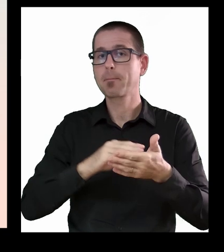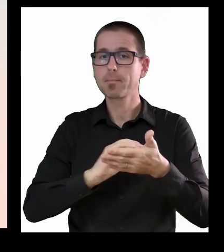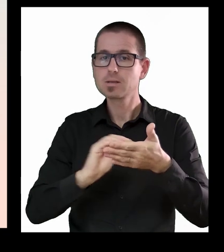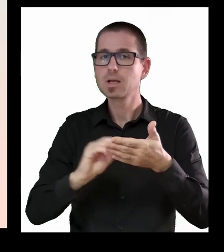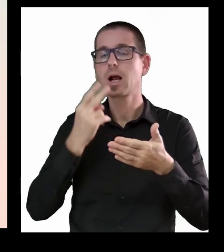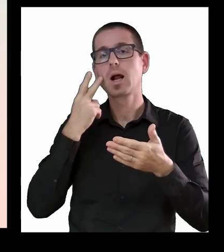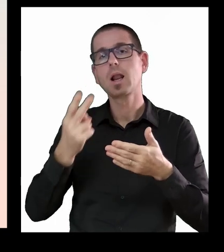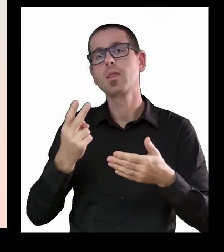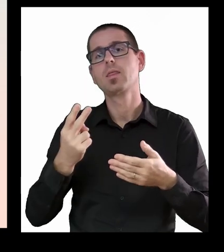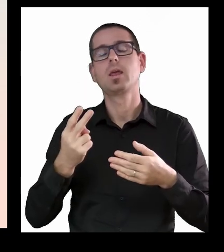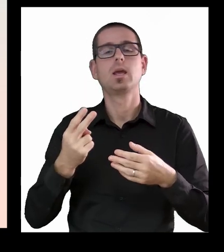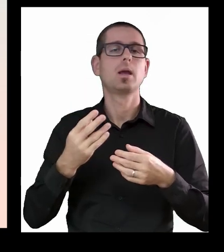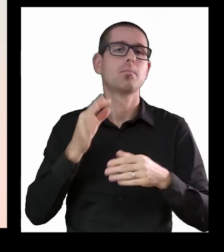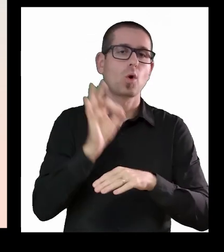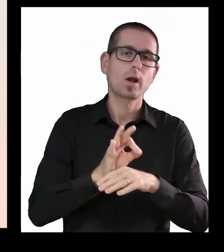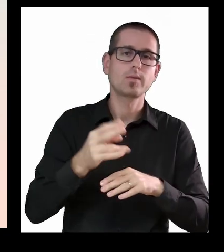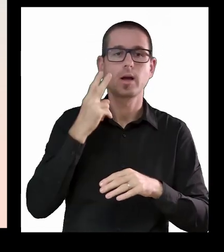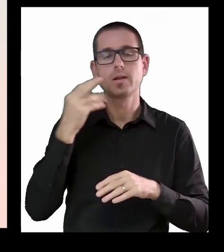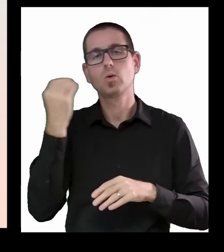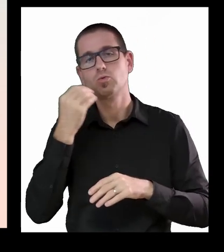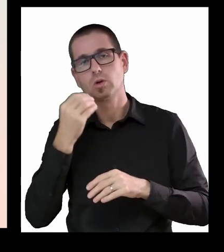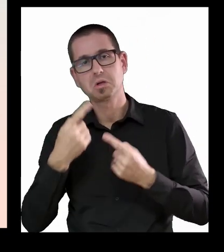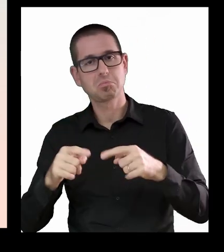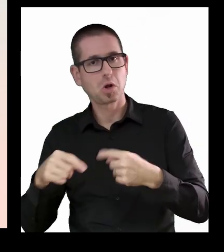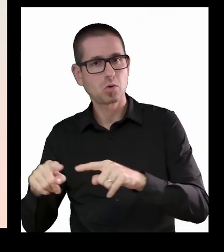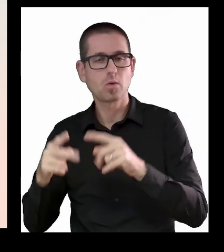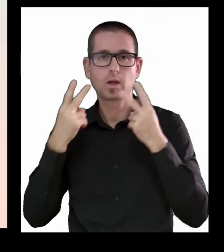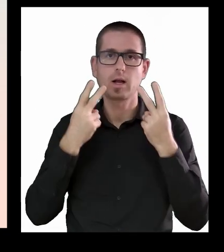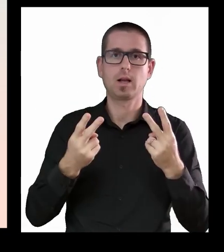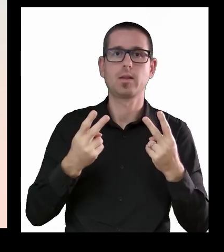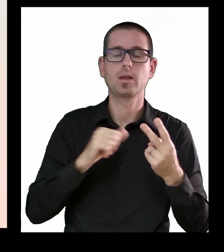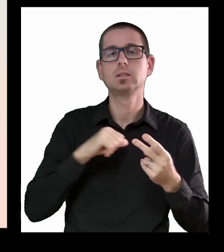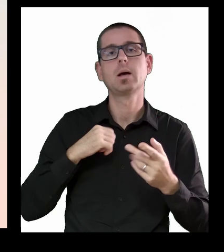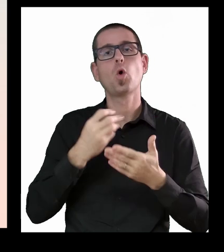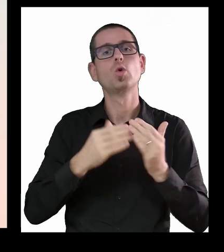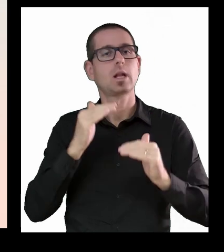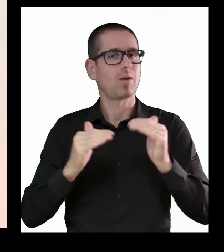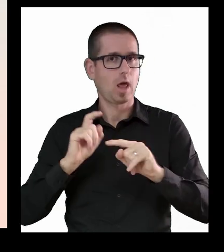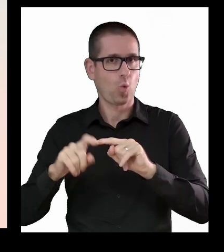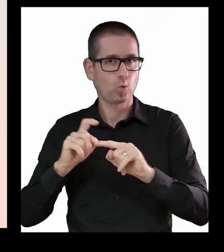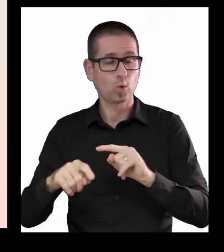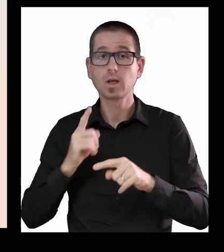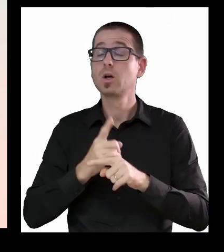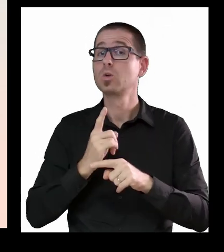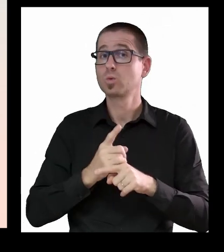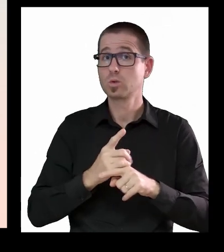about the microllearning unit, about self evaluation tools. And of course they would find the link of all